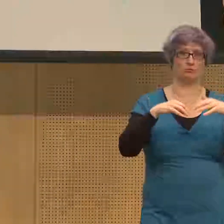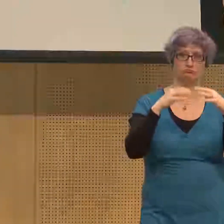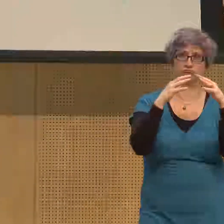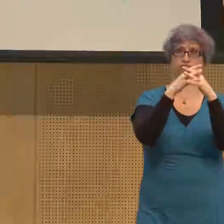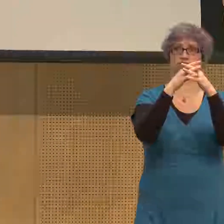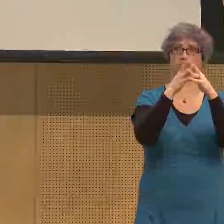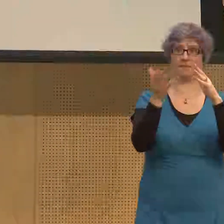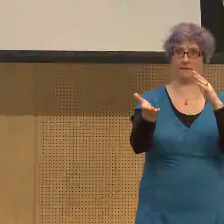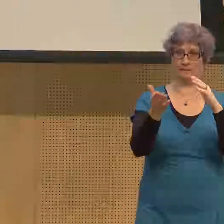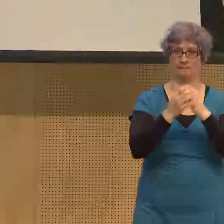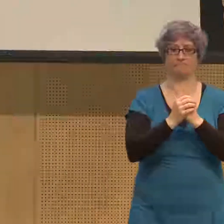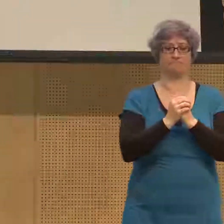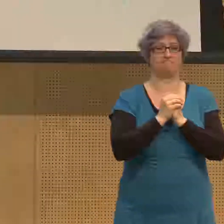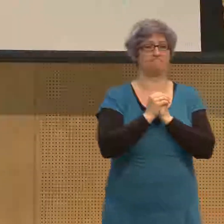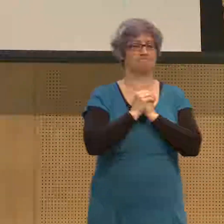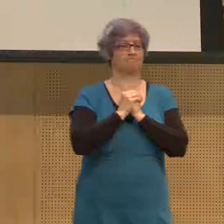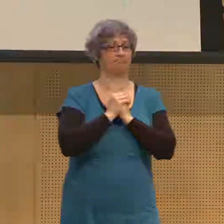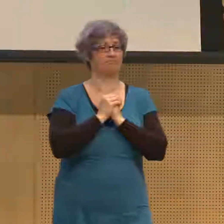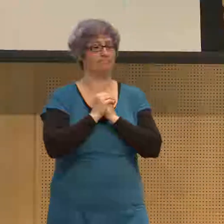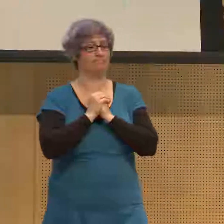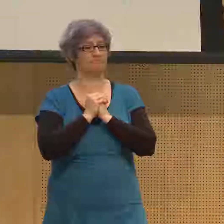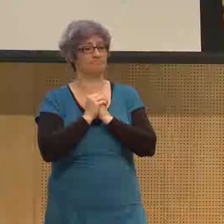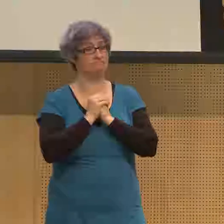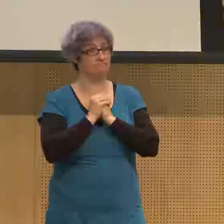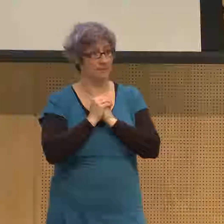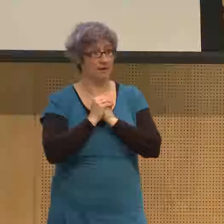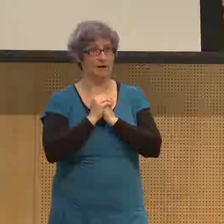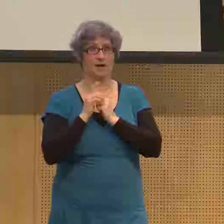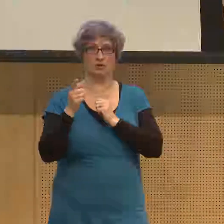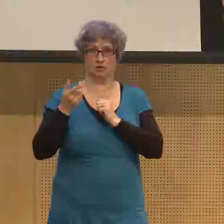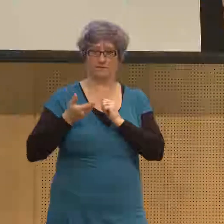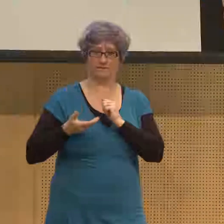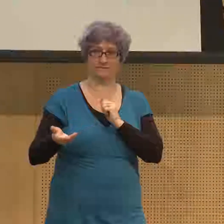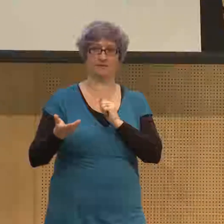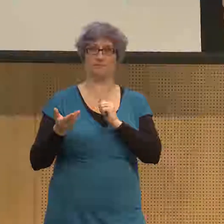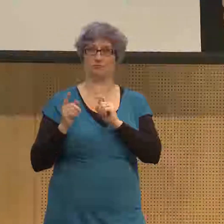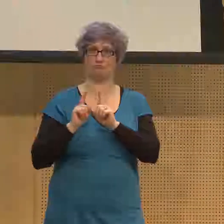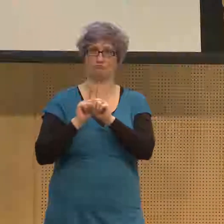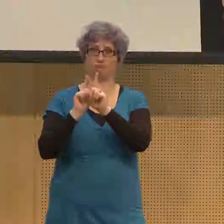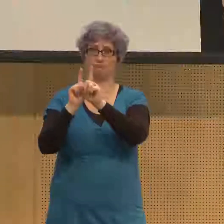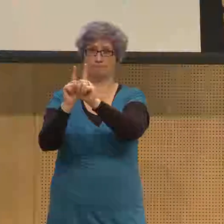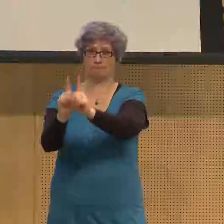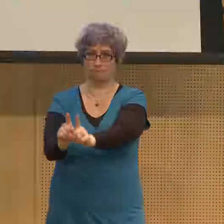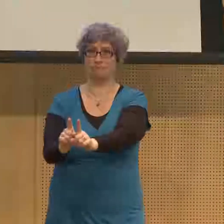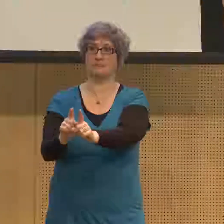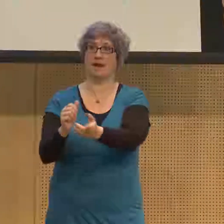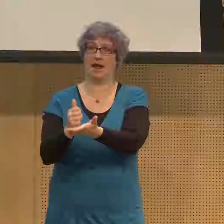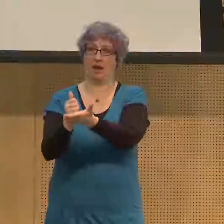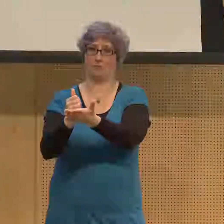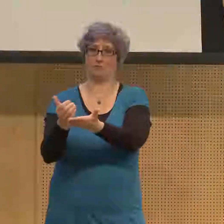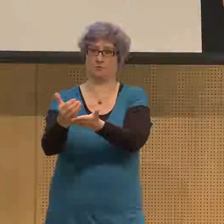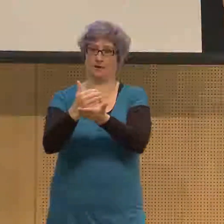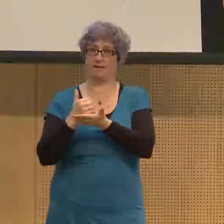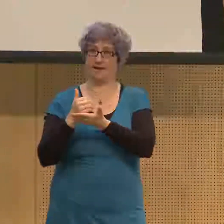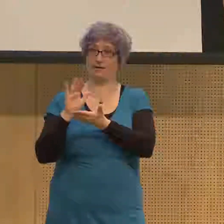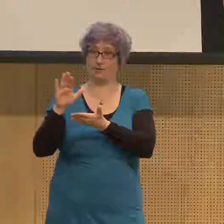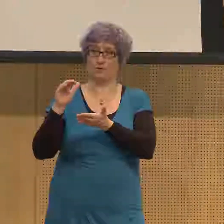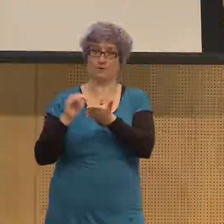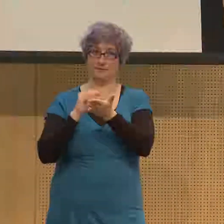She was looking at a new sign language that had emerged in the country and invited me to go with her